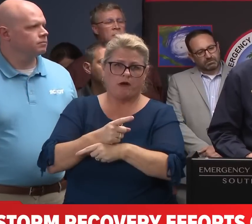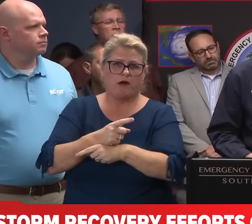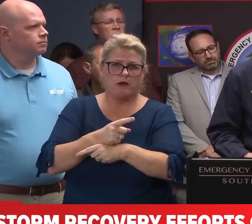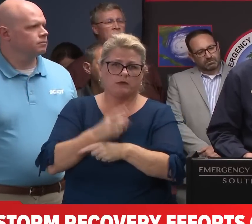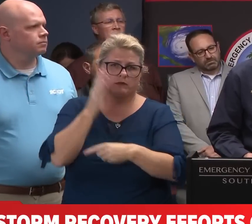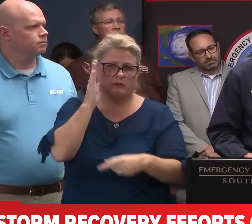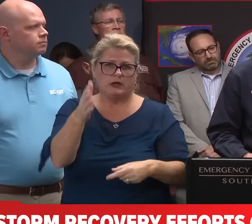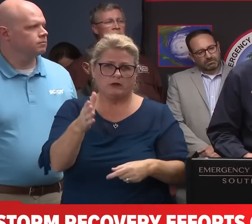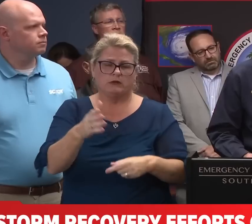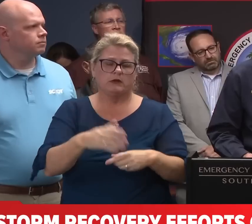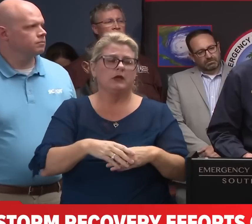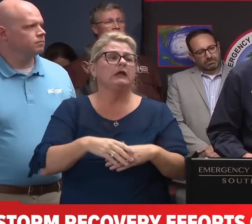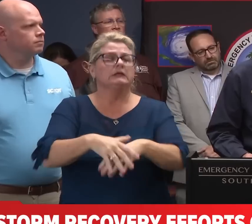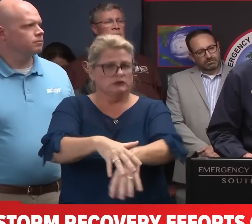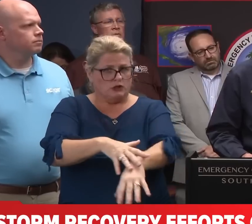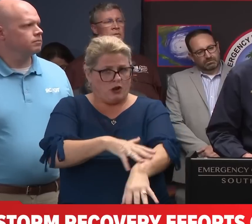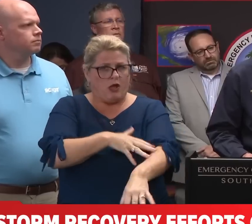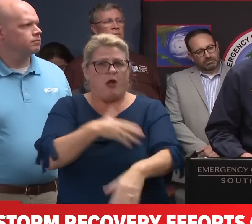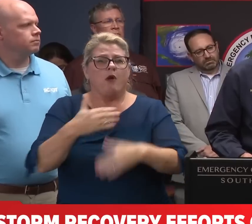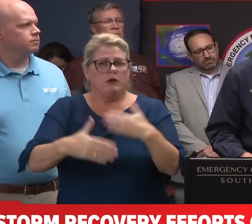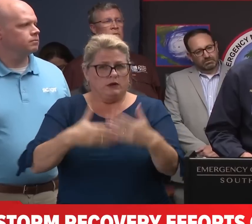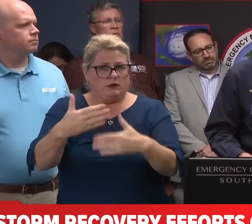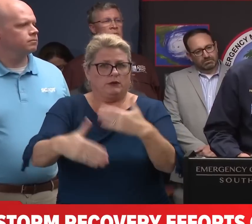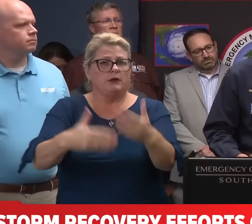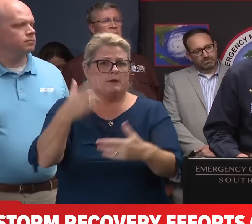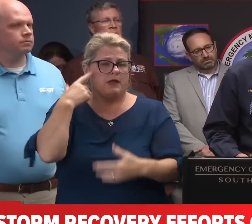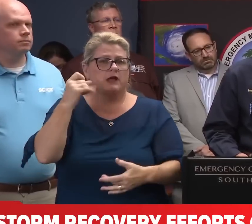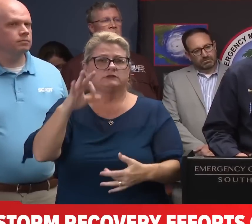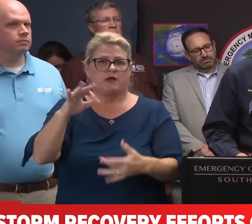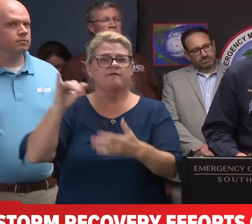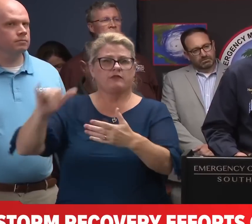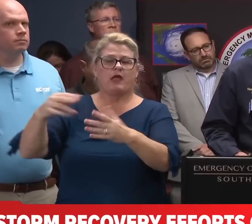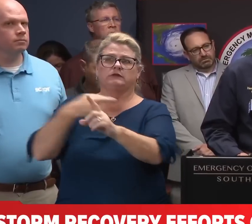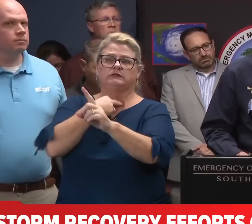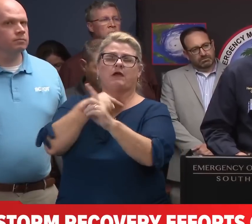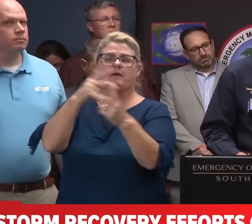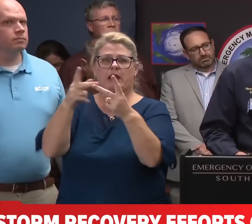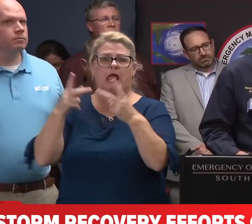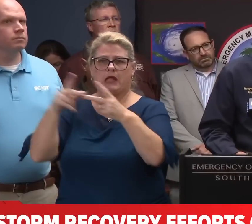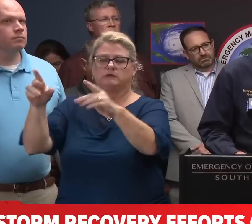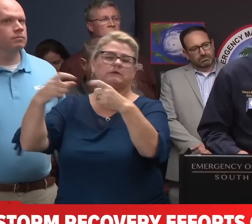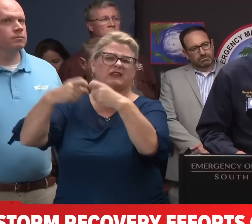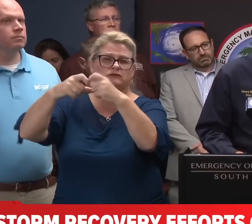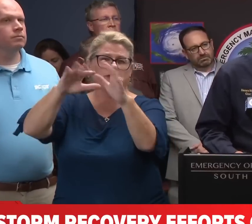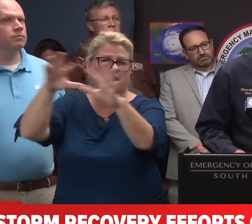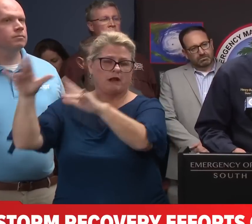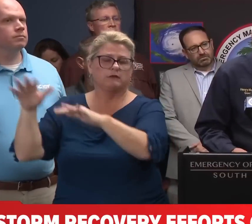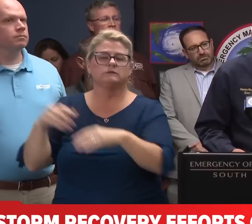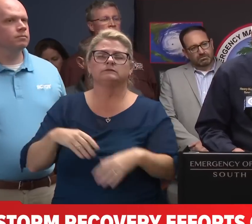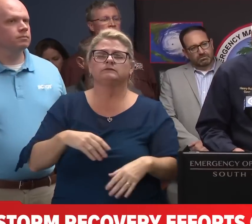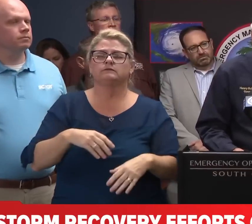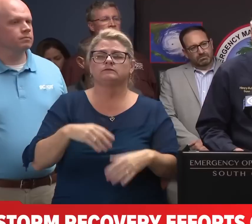Again, progress is slow dirt due to that choke point that I mentioned, uh, ones uh still a good warning.